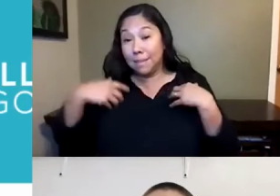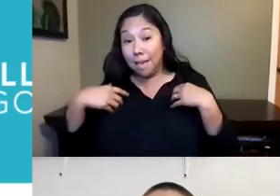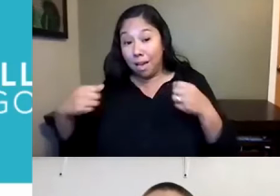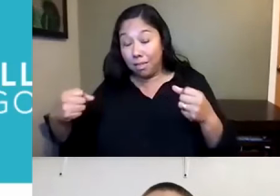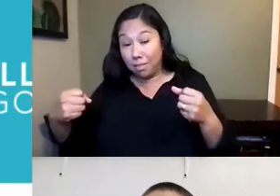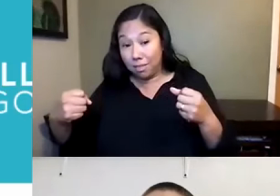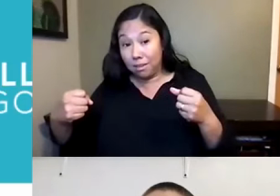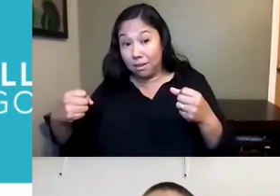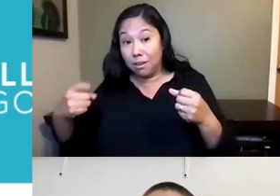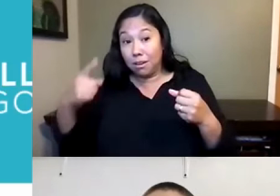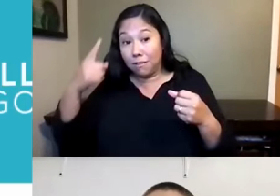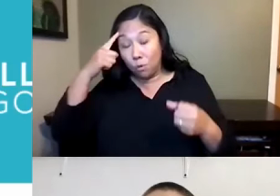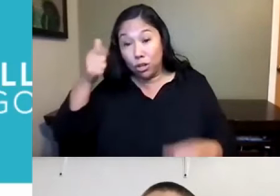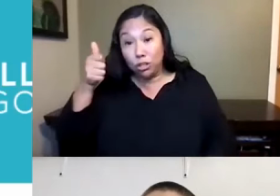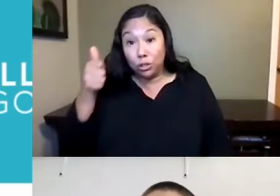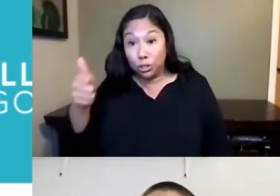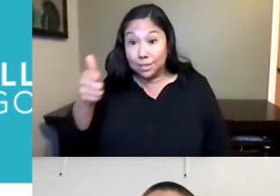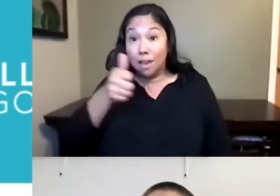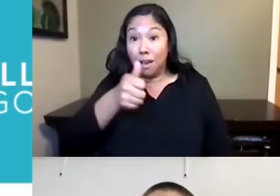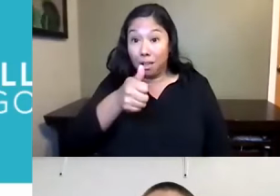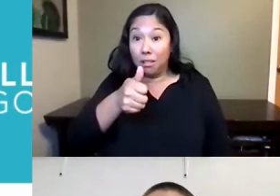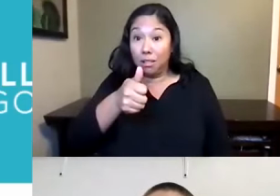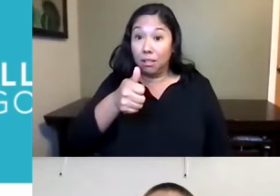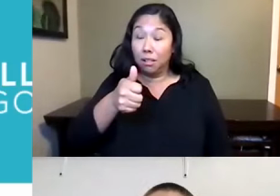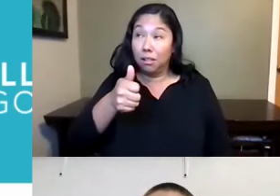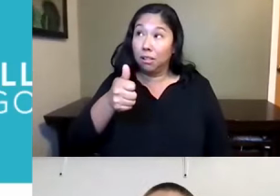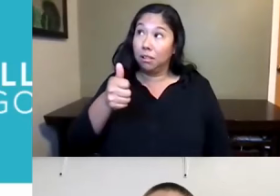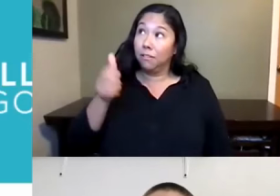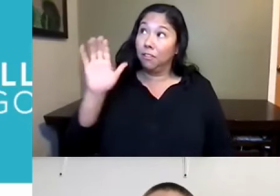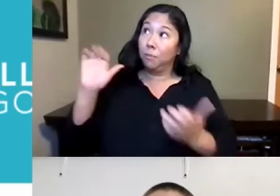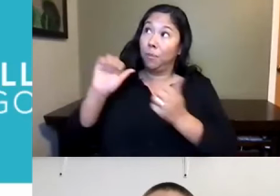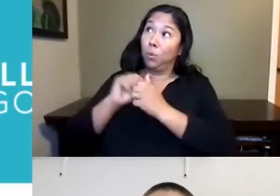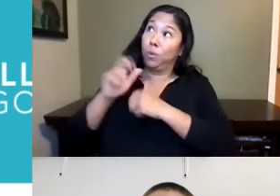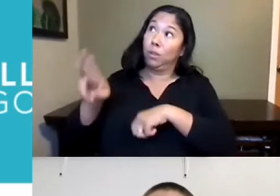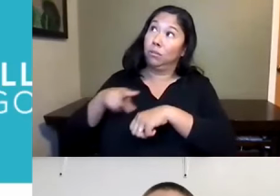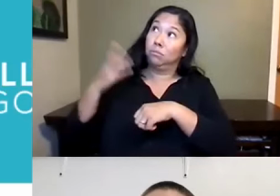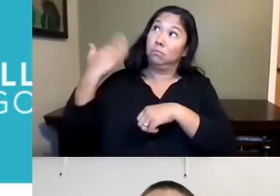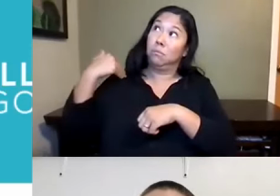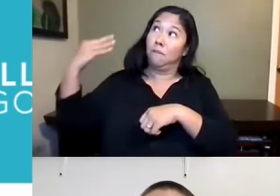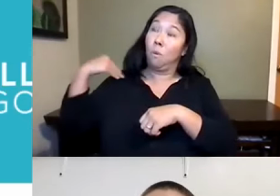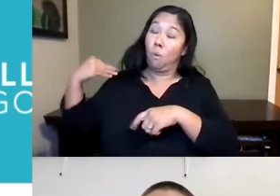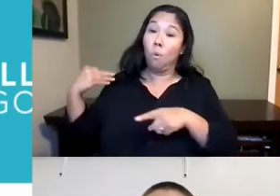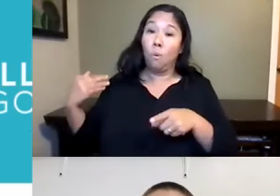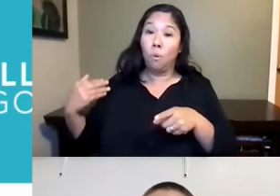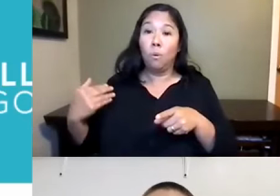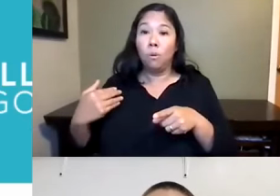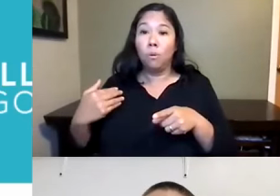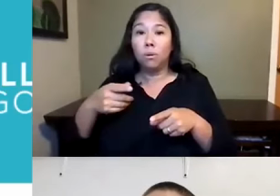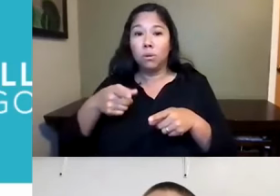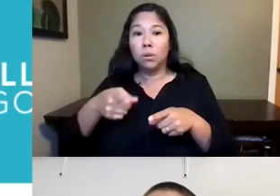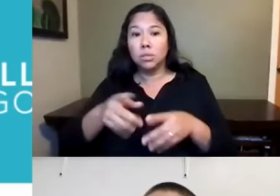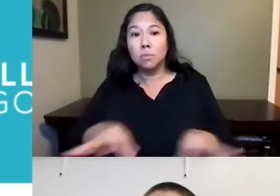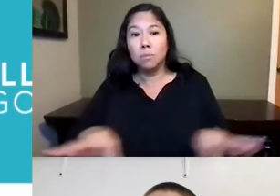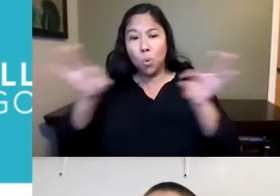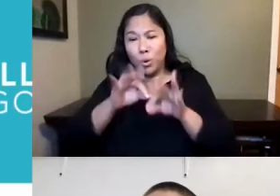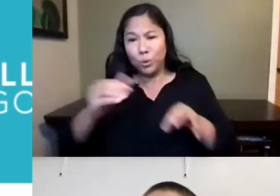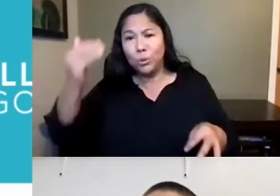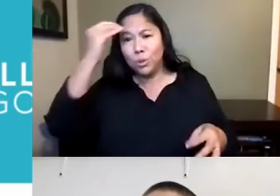for yourself than usual, it is important to know there are resources available for you.